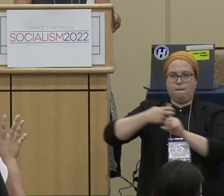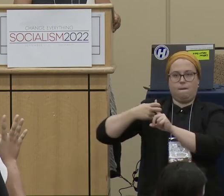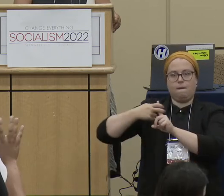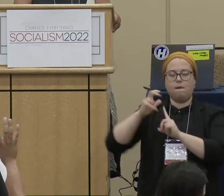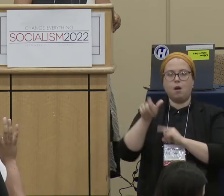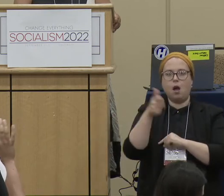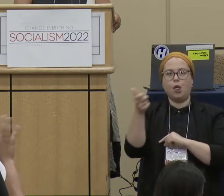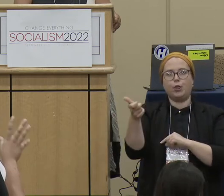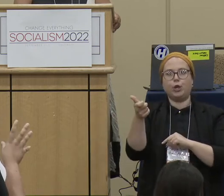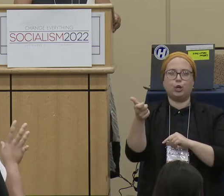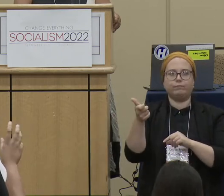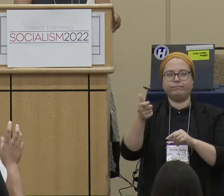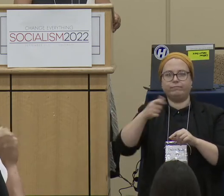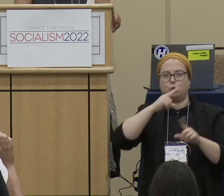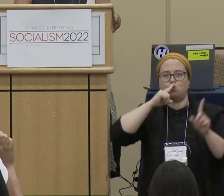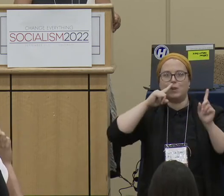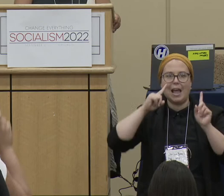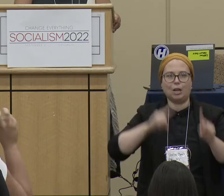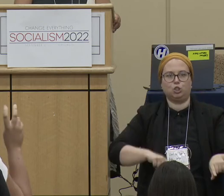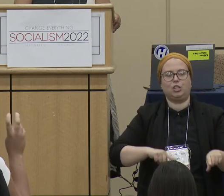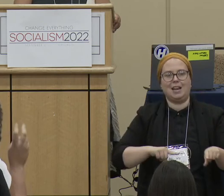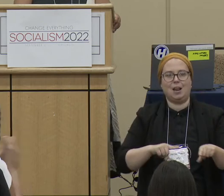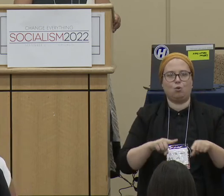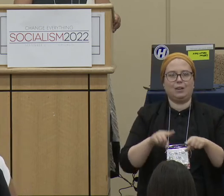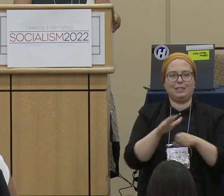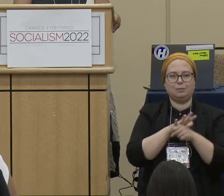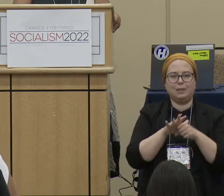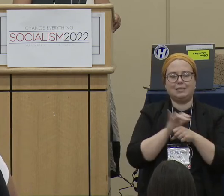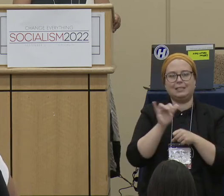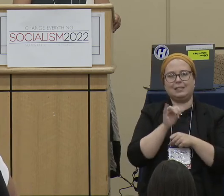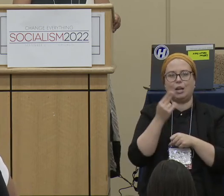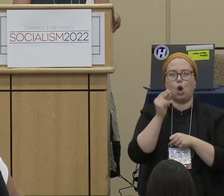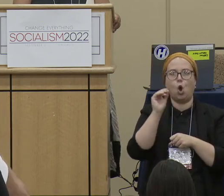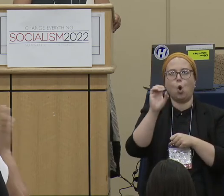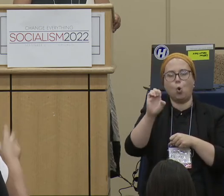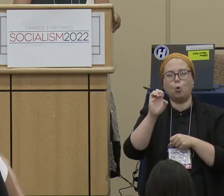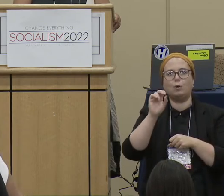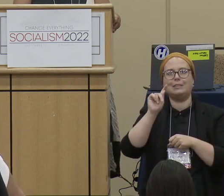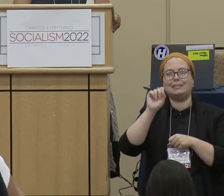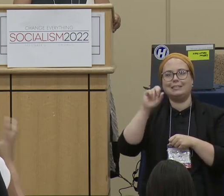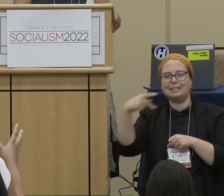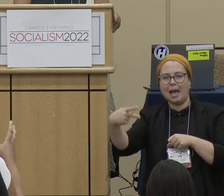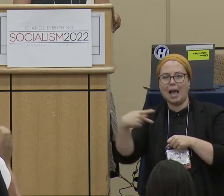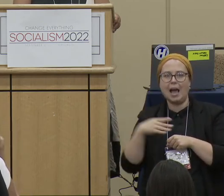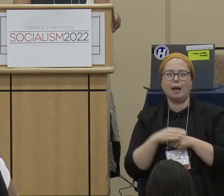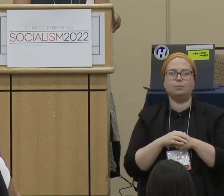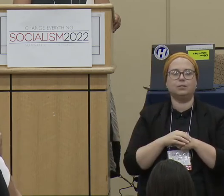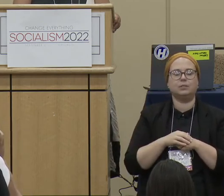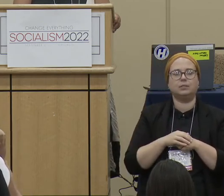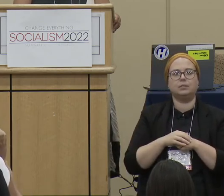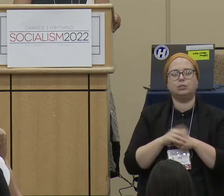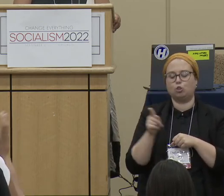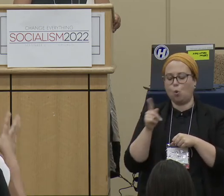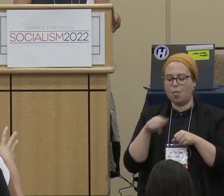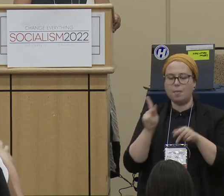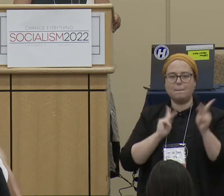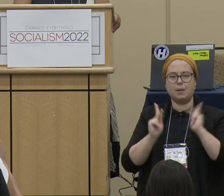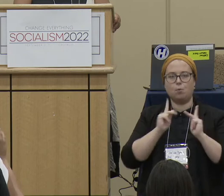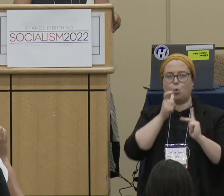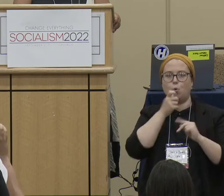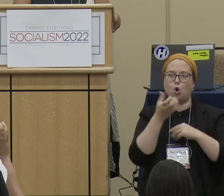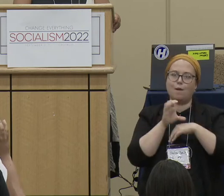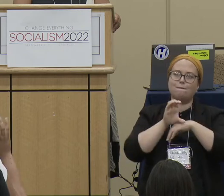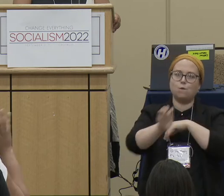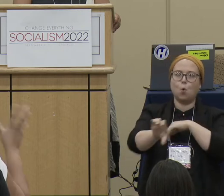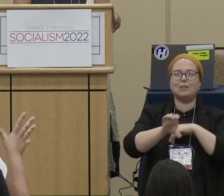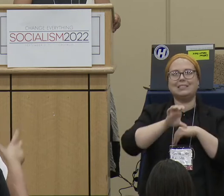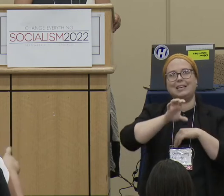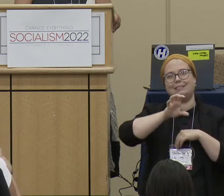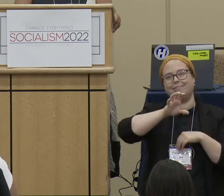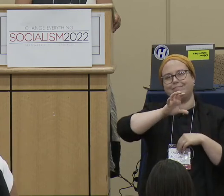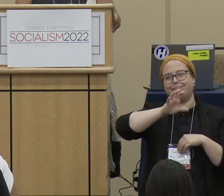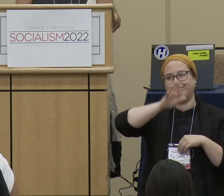those folks are co-opted by other reactionary spaces, like